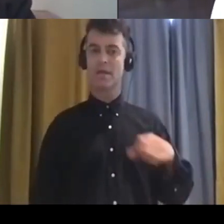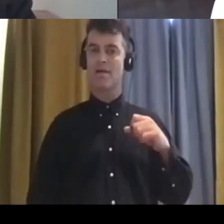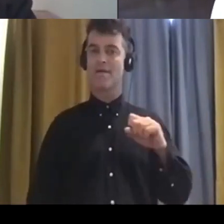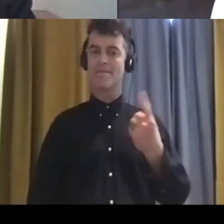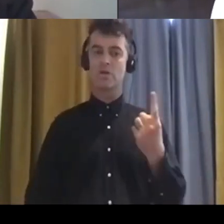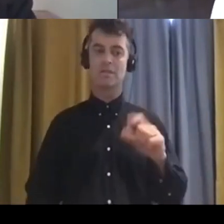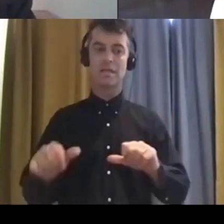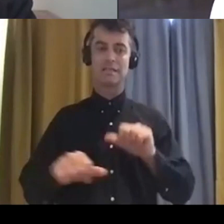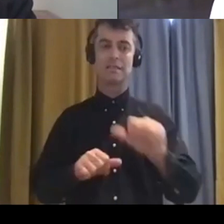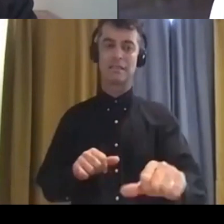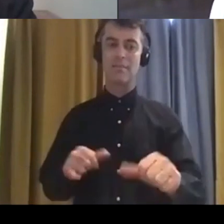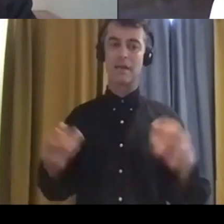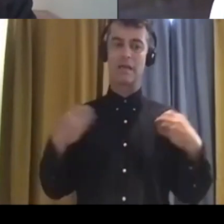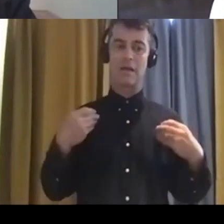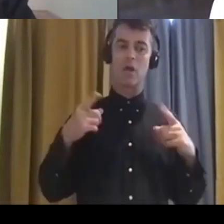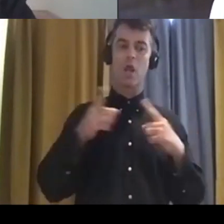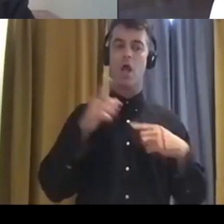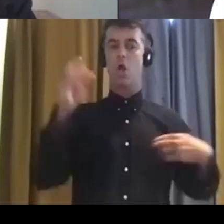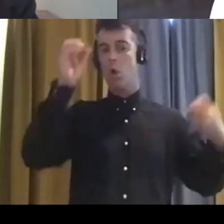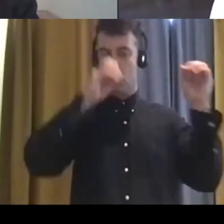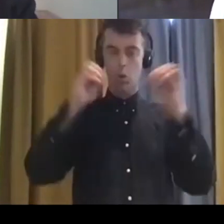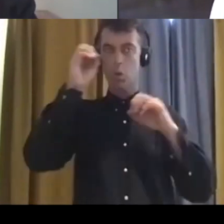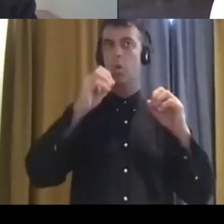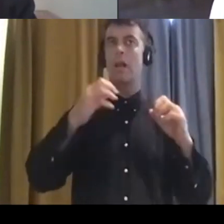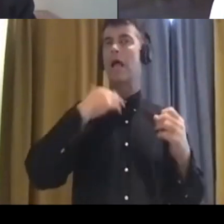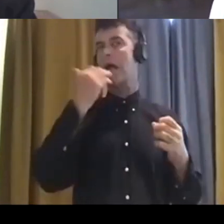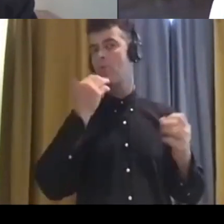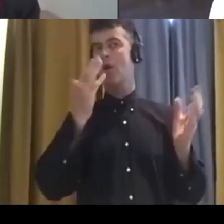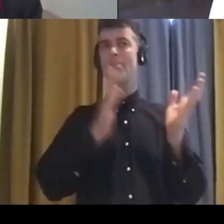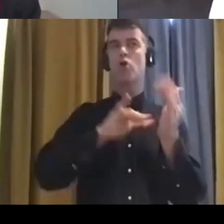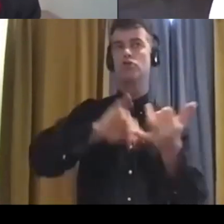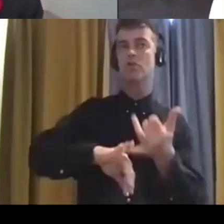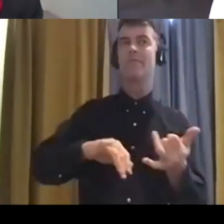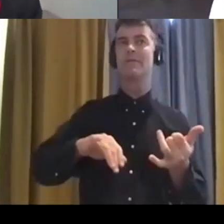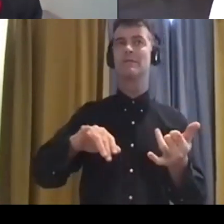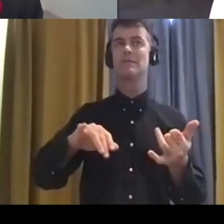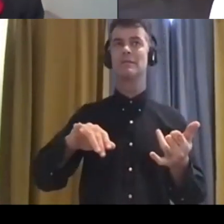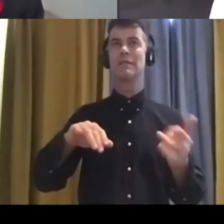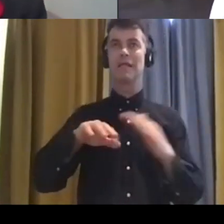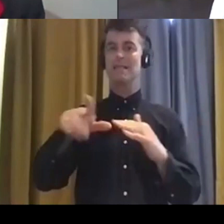point and the first step that companies at Google have because I've stuck in this space